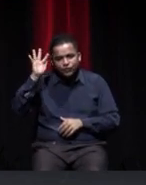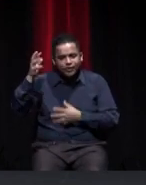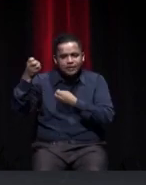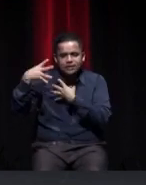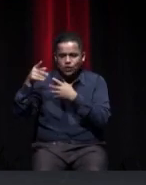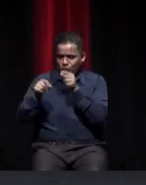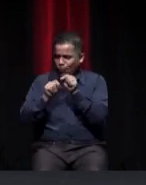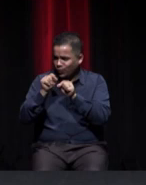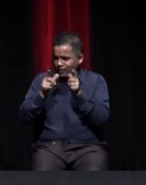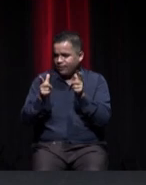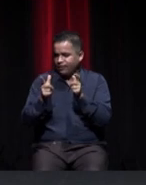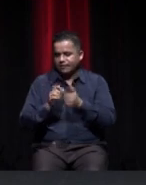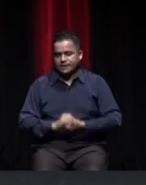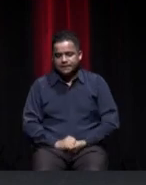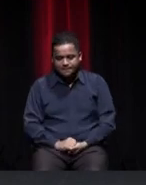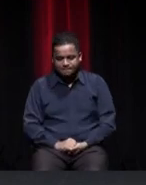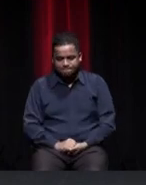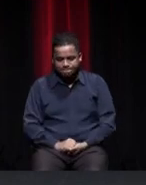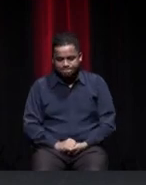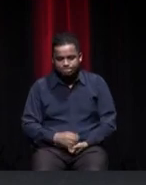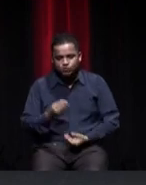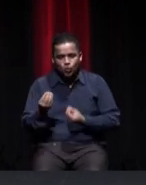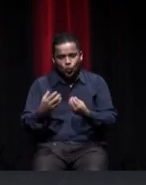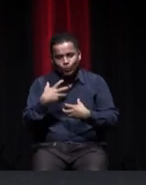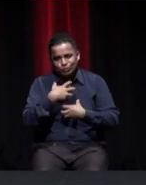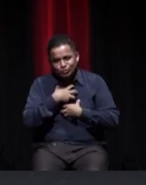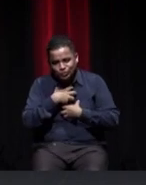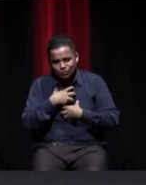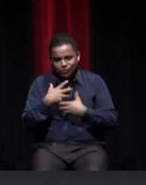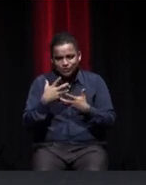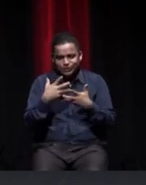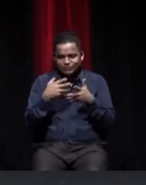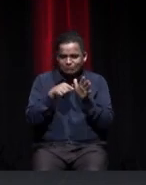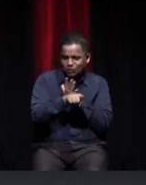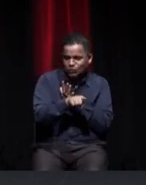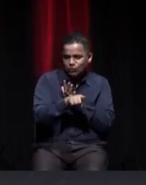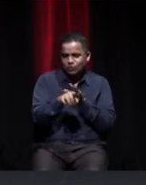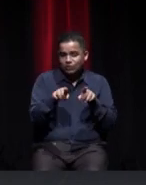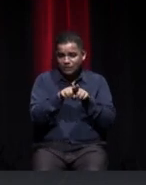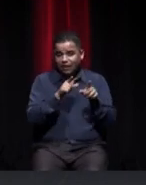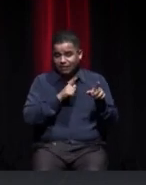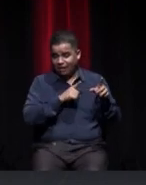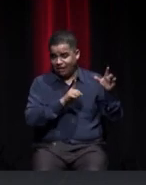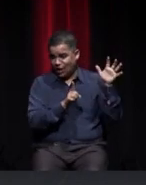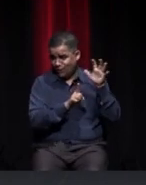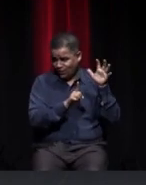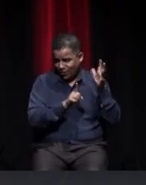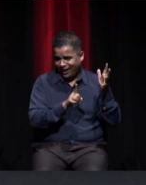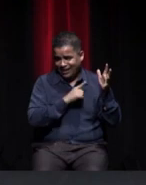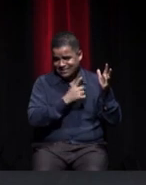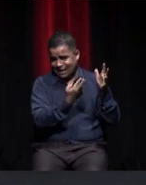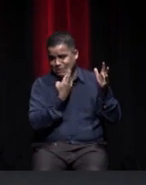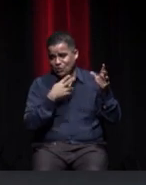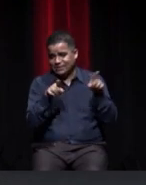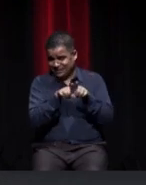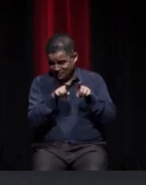that the way as we ask questions ends up influencing in the answers we'll find.